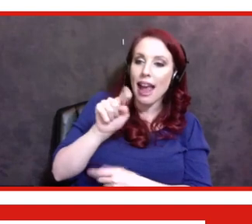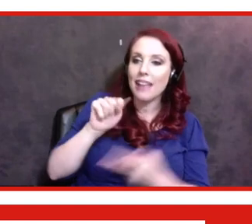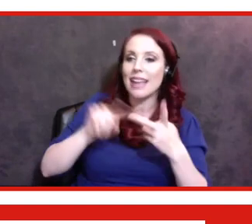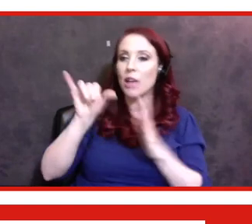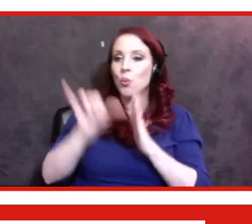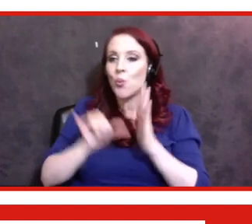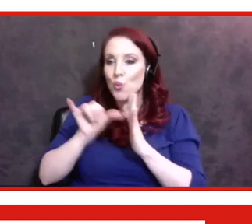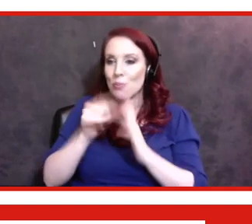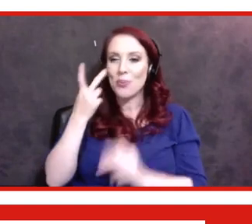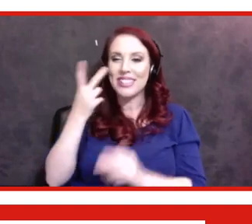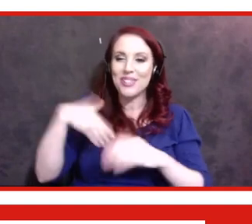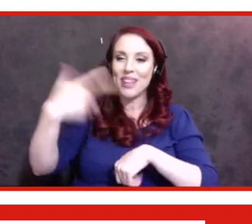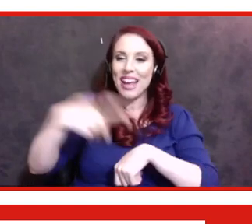Thanks everyone.